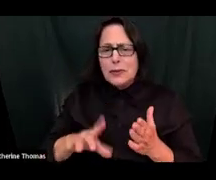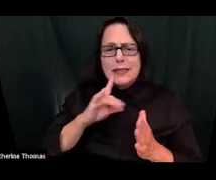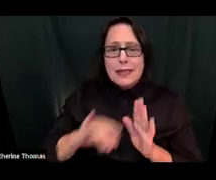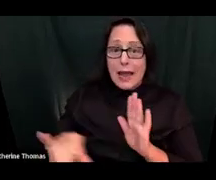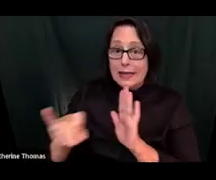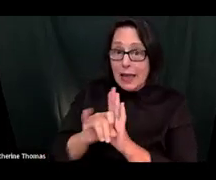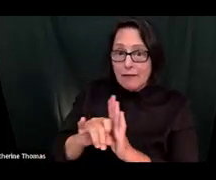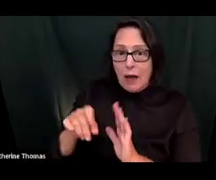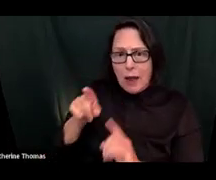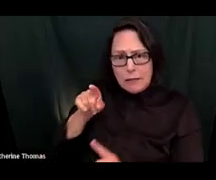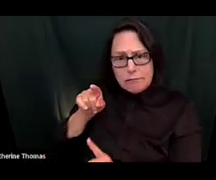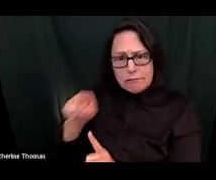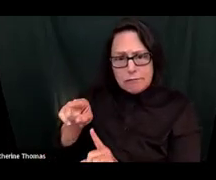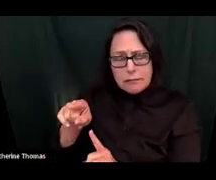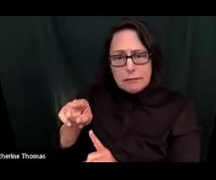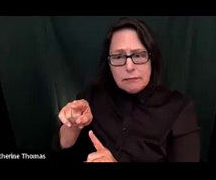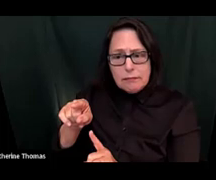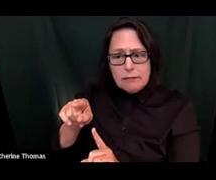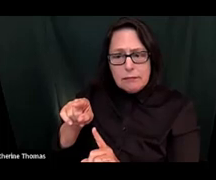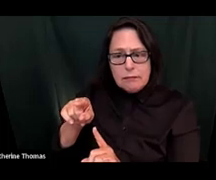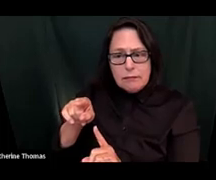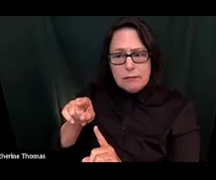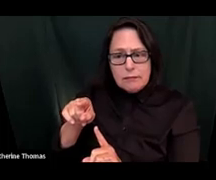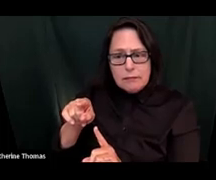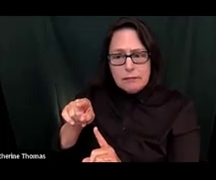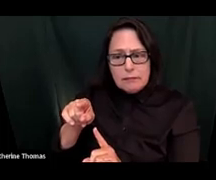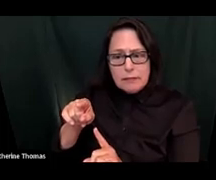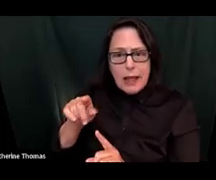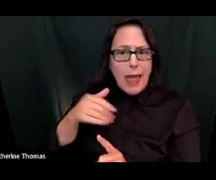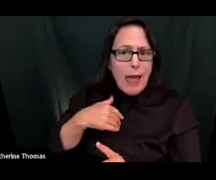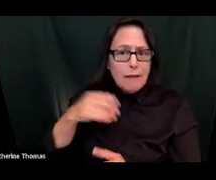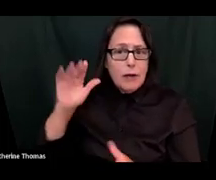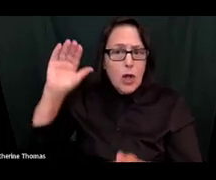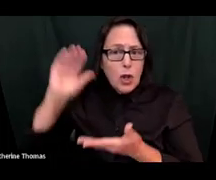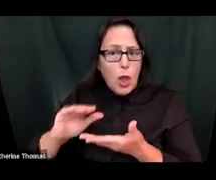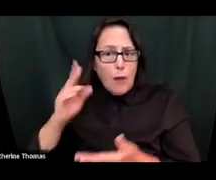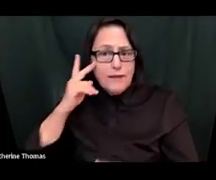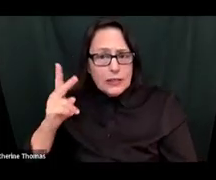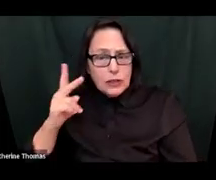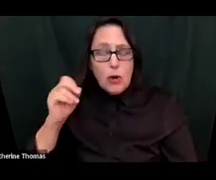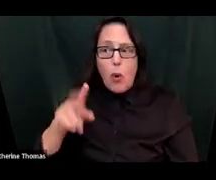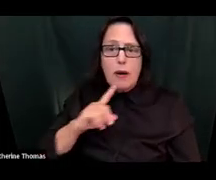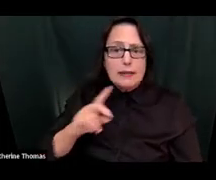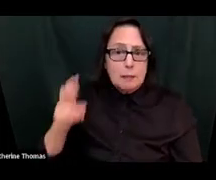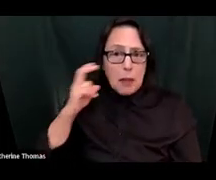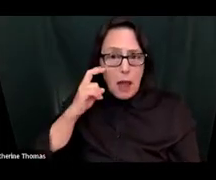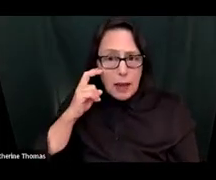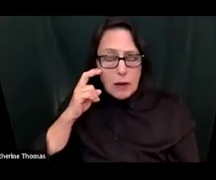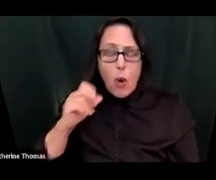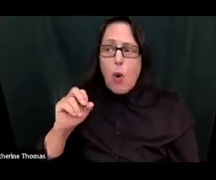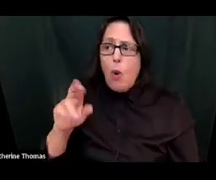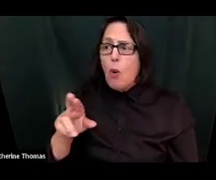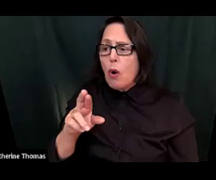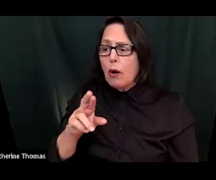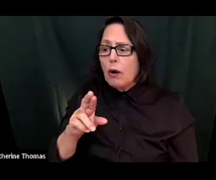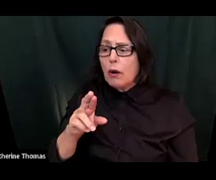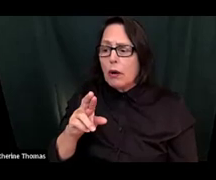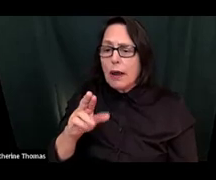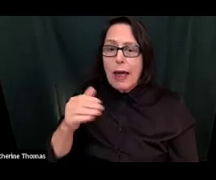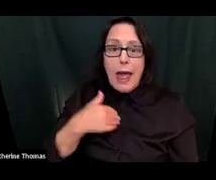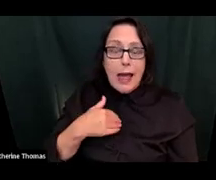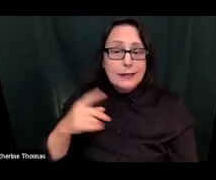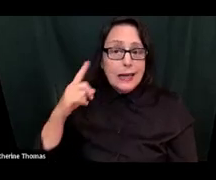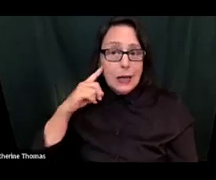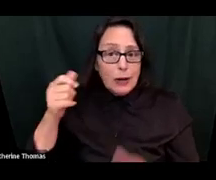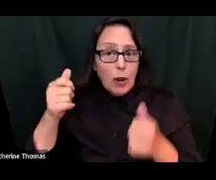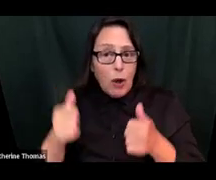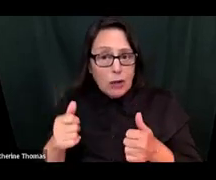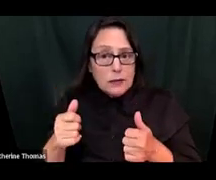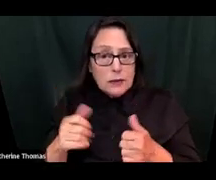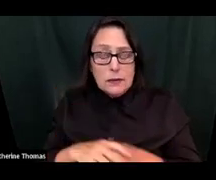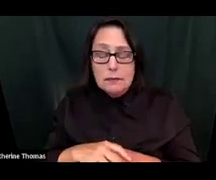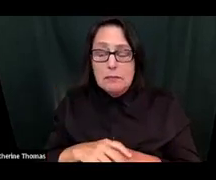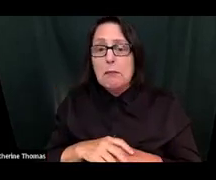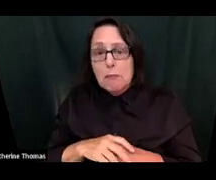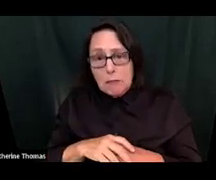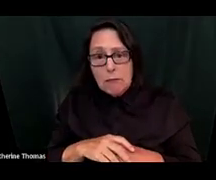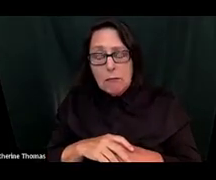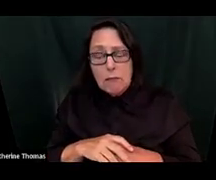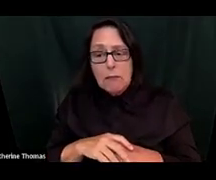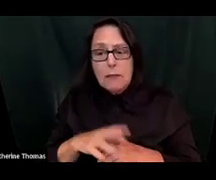identified as having a low vision or blindness or having a hearing loss and over